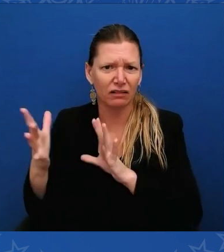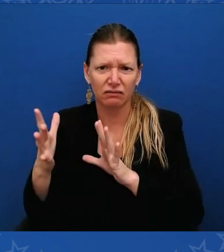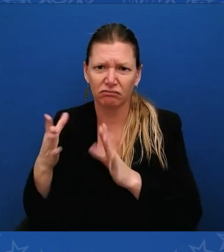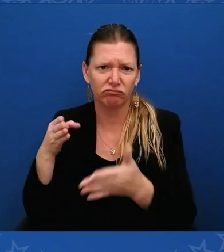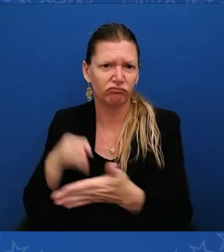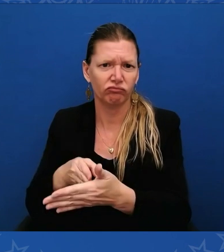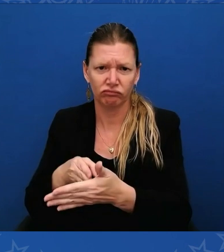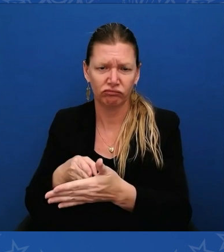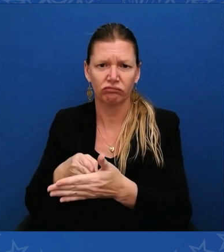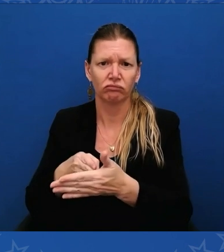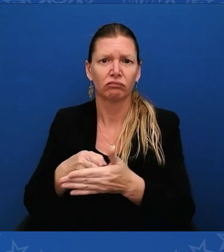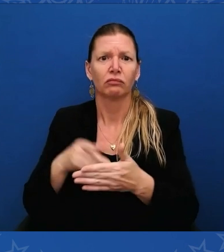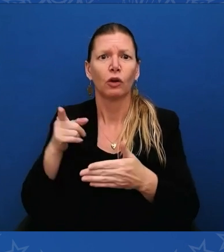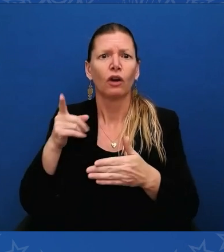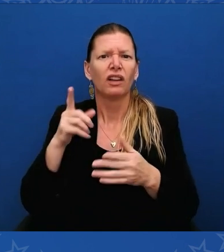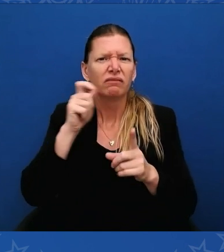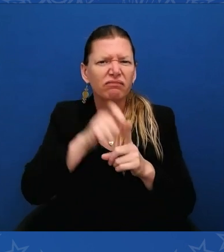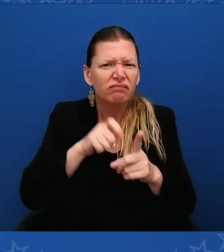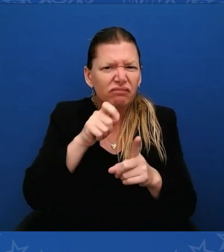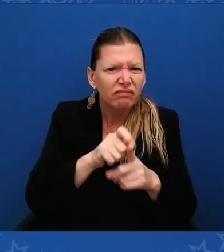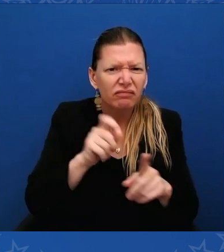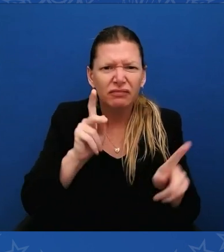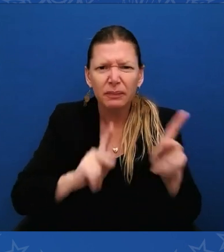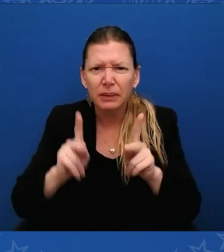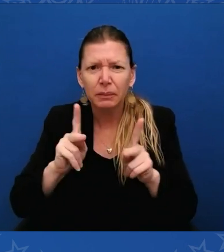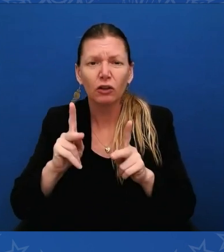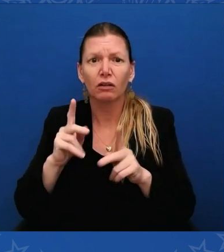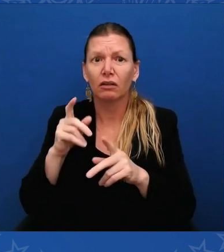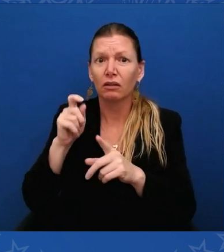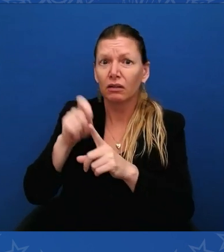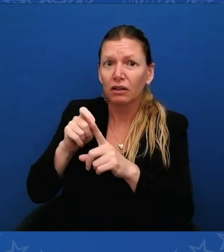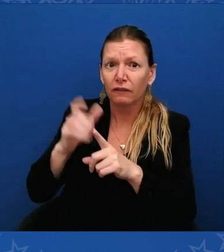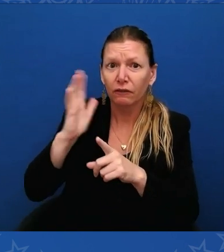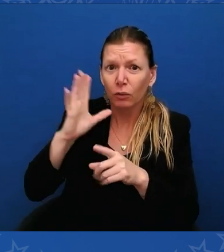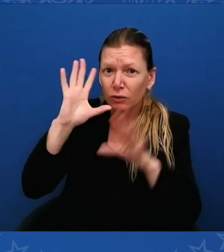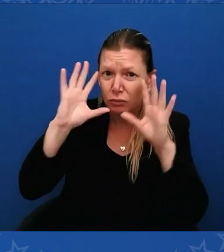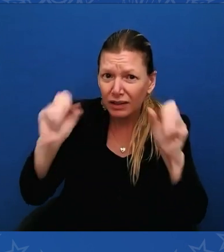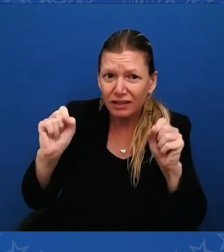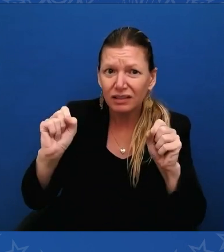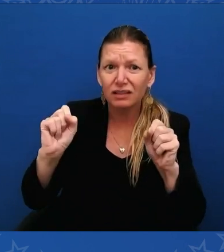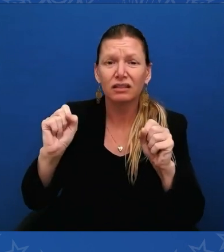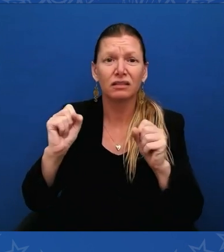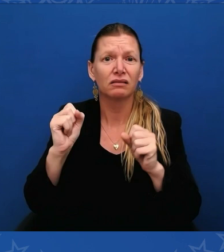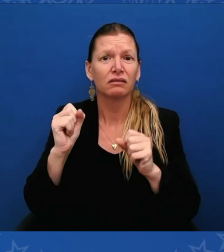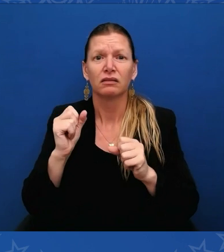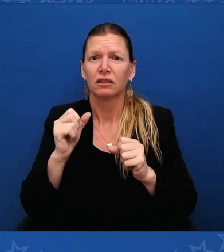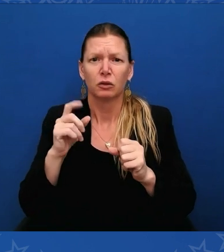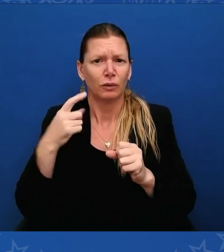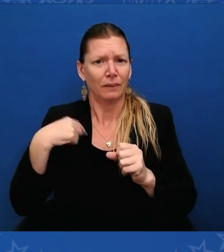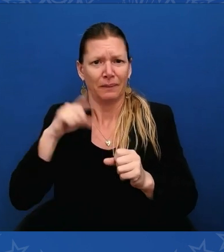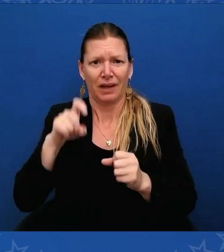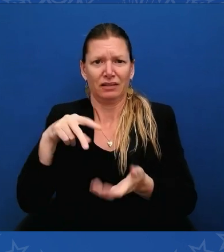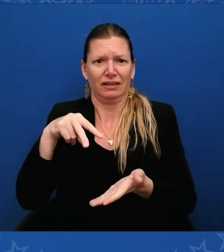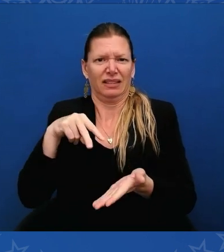But we also must stand against the violence that occurred in El Paso, Texas -- the deadliest attack against Latinos in modern history.